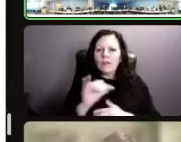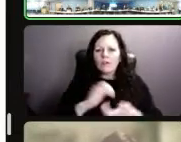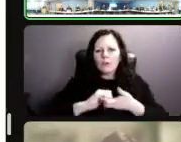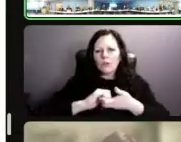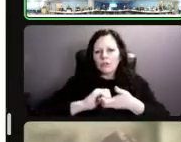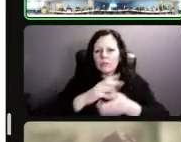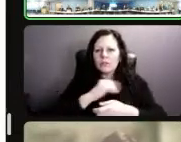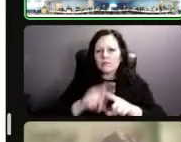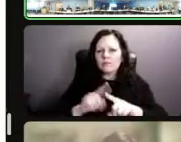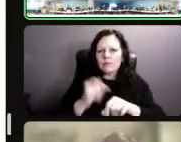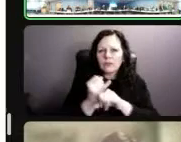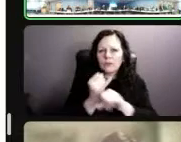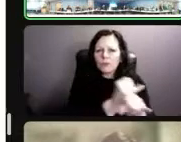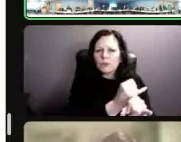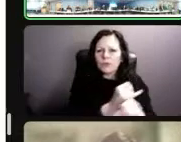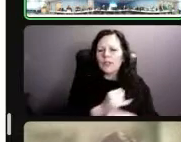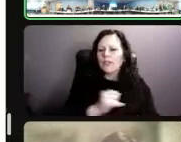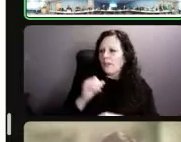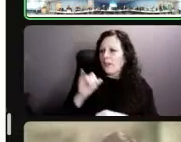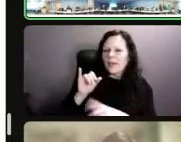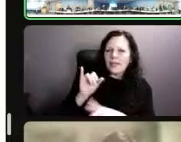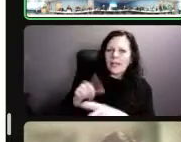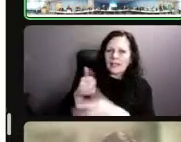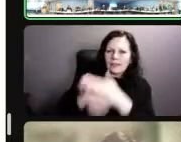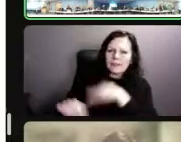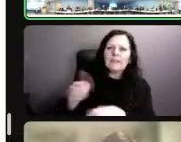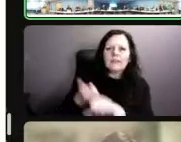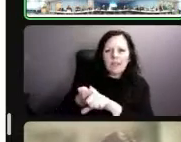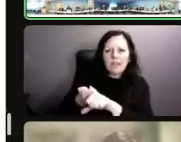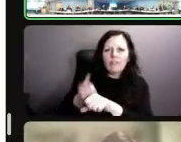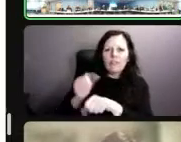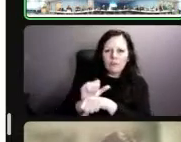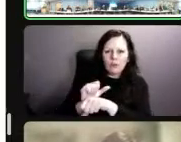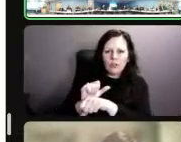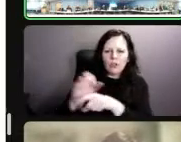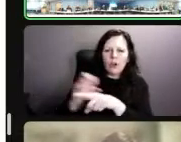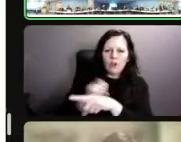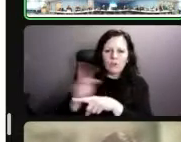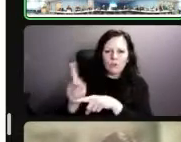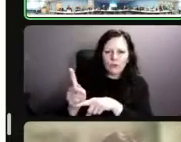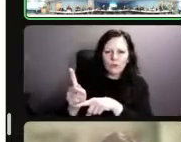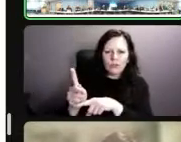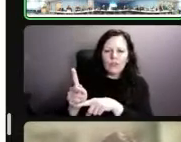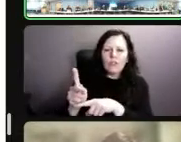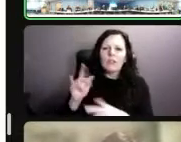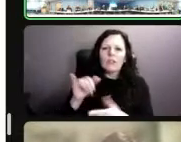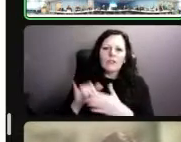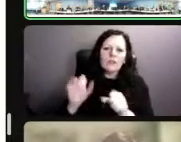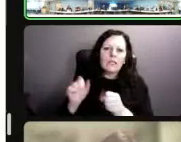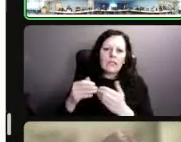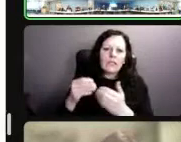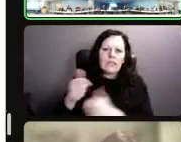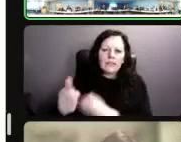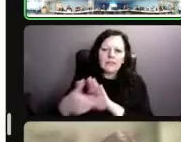CAPTURE THAT PASS THROUGH INCOME AND THEN ALL THOSE THINGS ARE PARTNERSHIPS. THOSE INSTITUTIONS AND THOSE